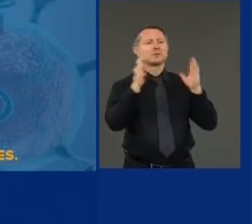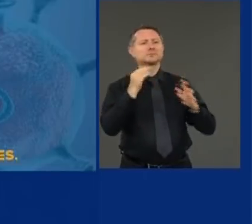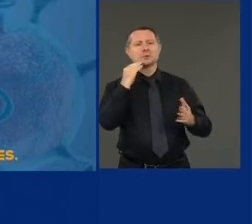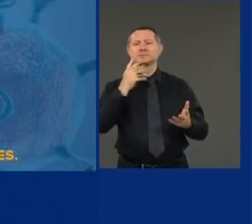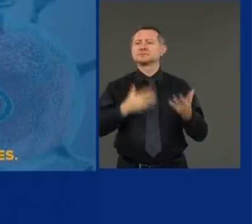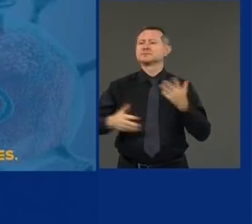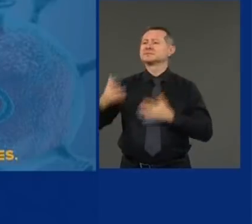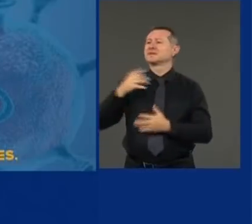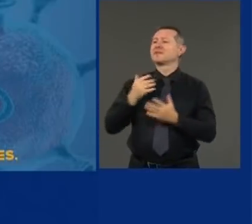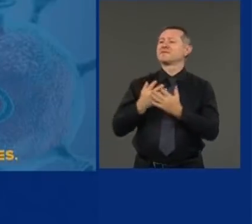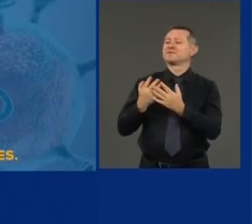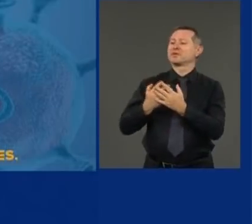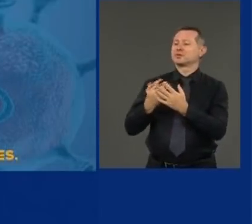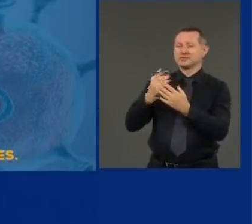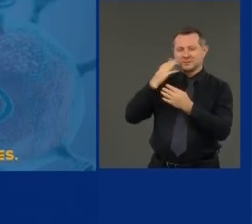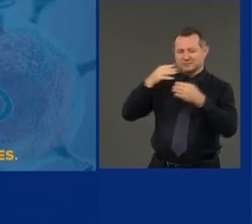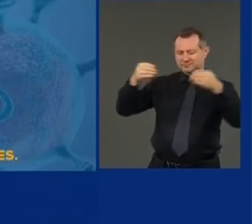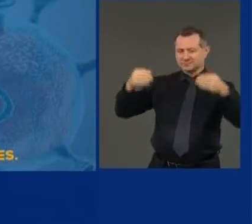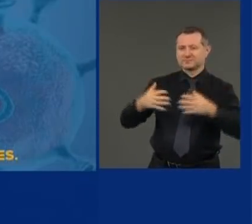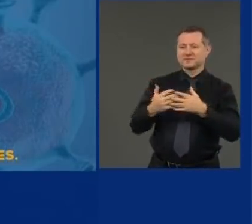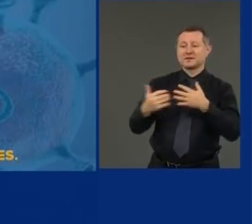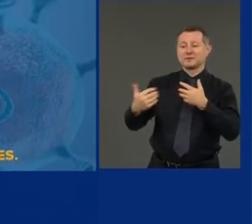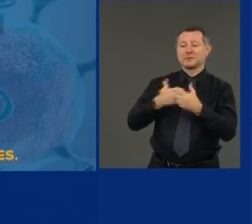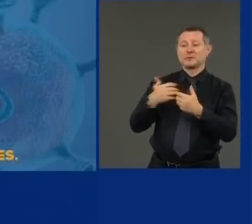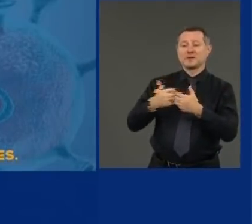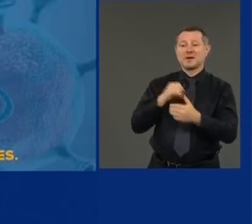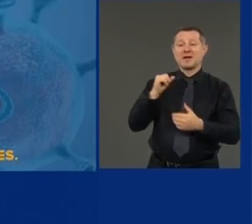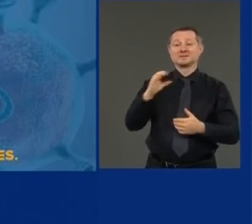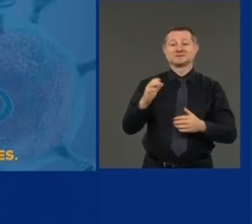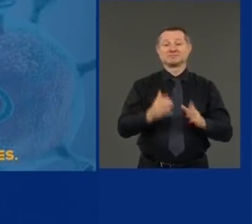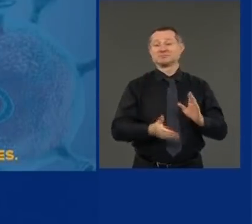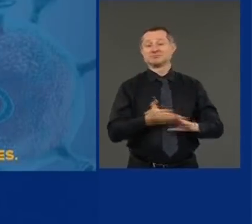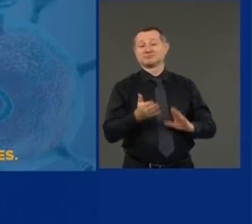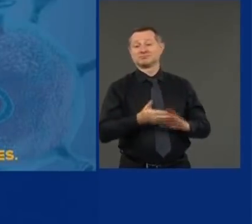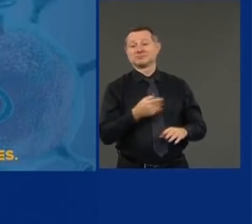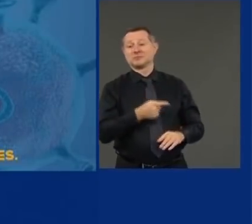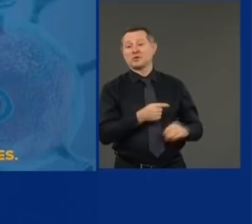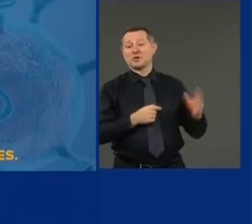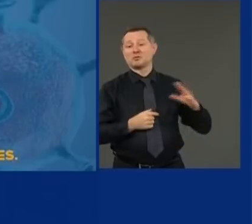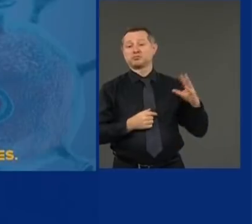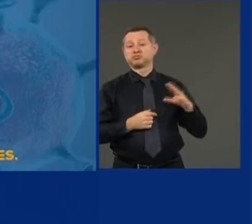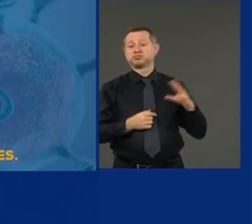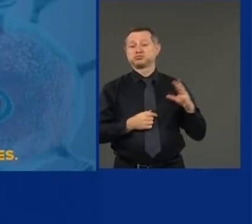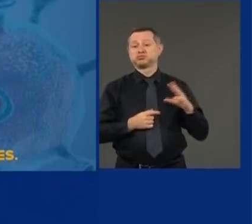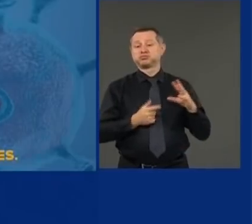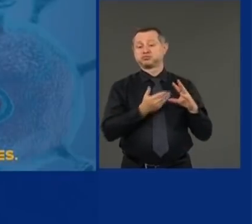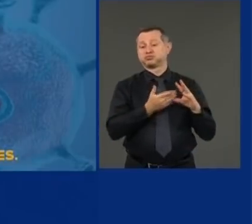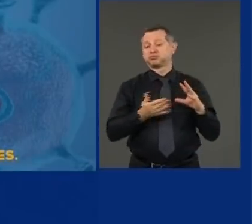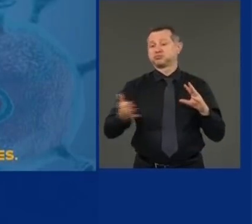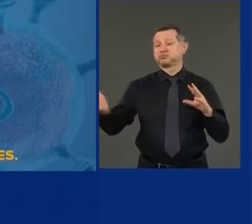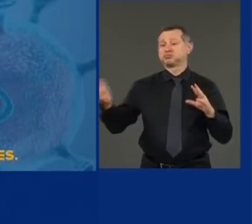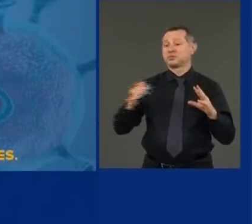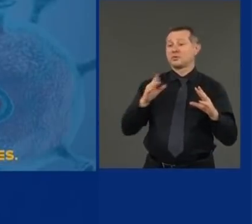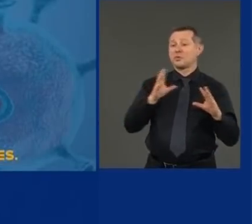THAT THEN RAISES THE QUESTION OF WHAT CAN WE DO WITH AIR FILTRATION TECHNOLOGY.